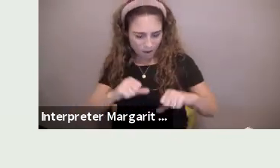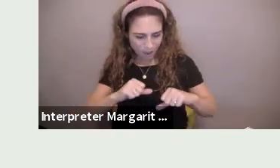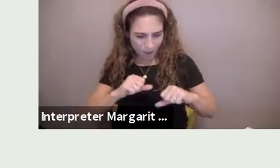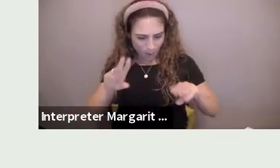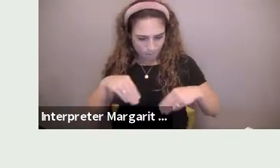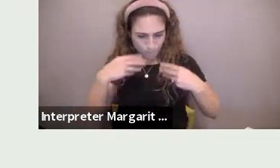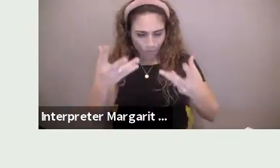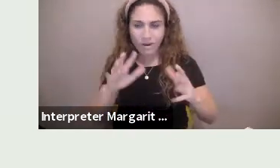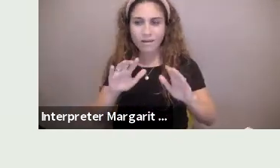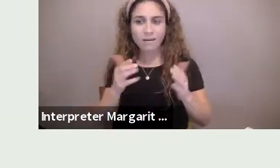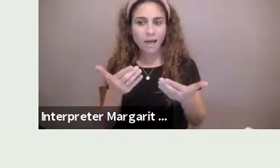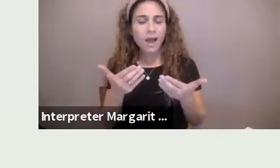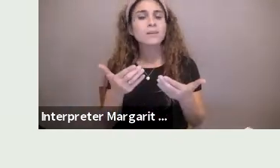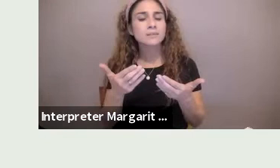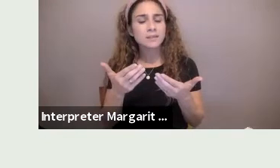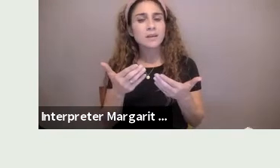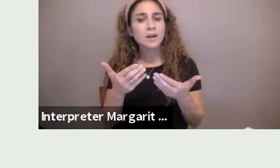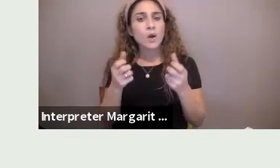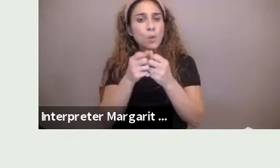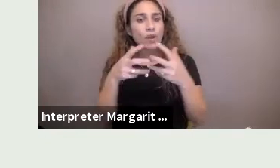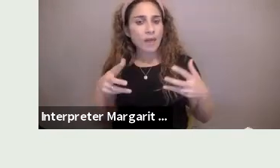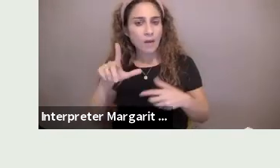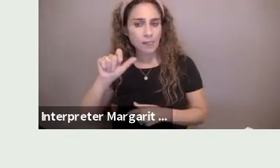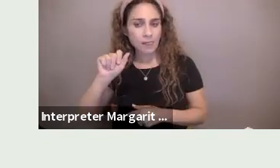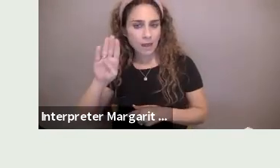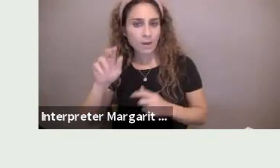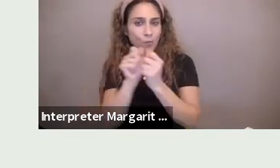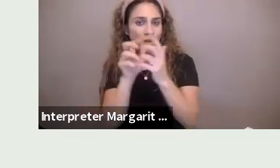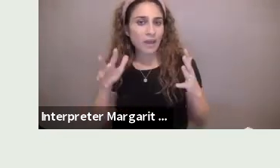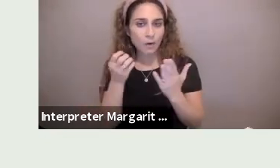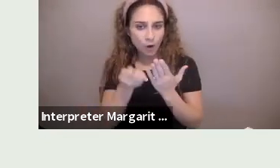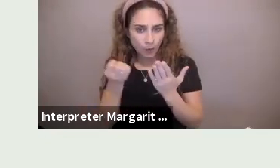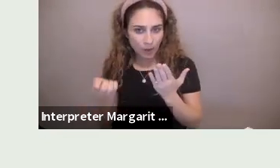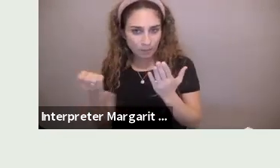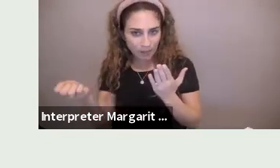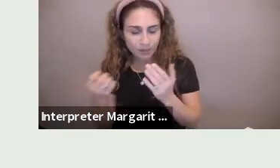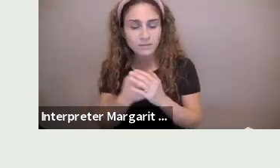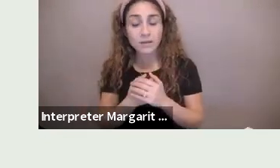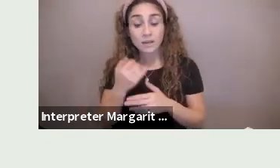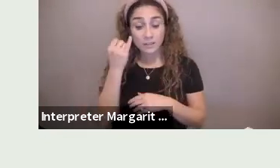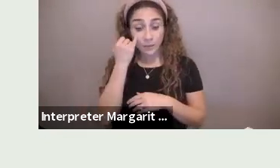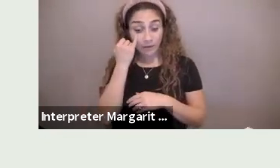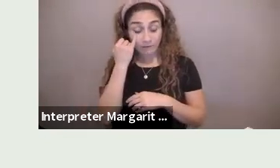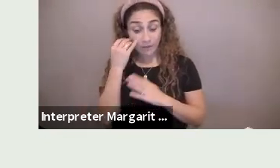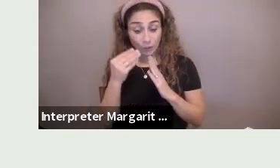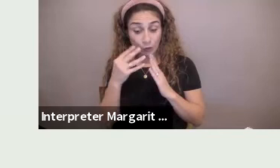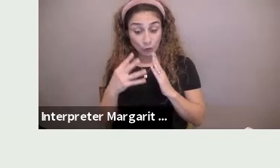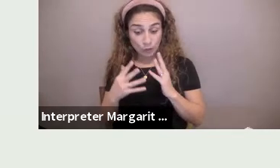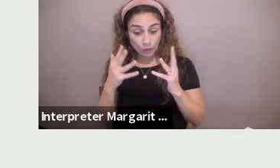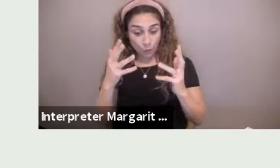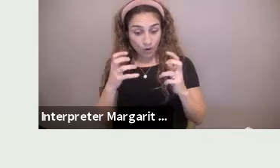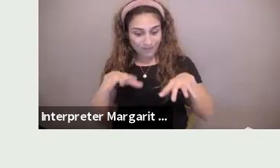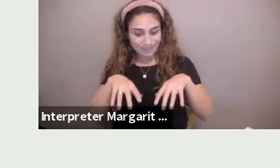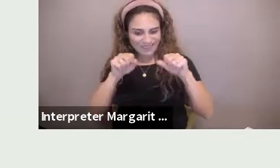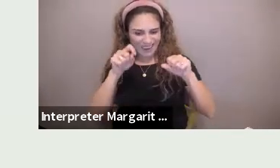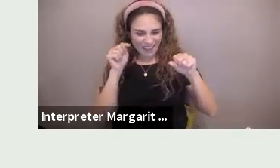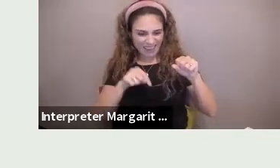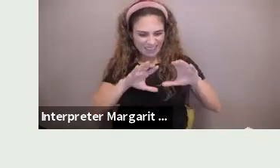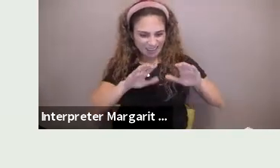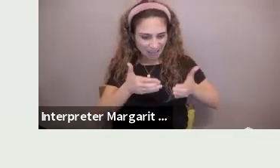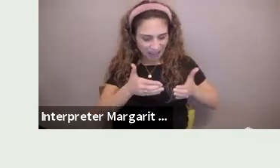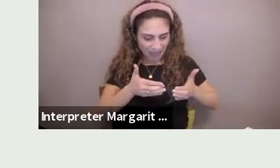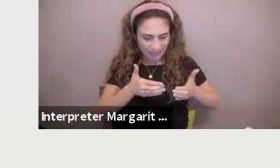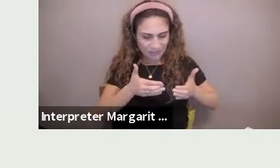Brian Boomer: And we don't have the equipment in those students who want to take this class, if they are able to take it. That means they're driving an hour and 10 minutes to killing it to to our lab so